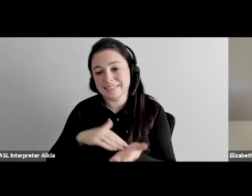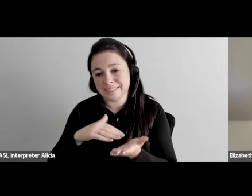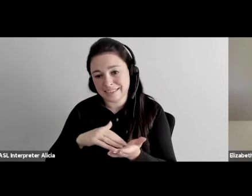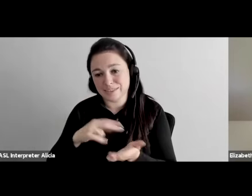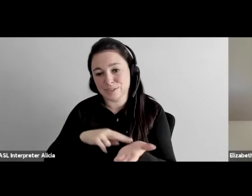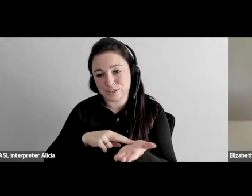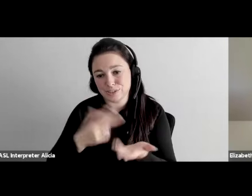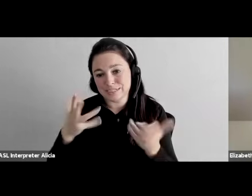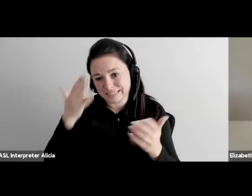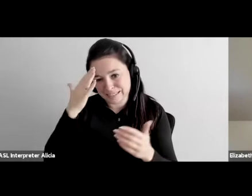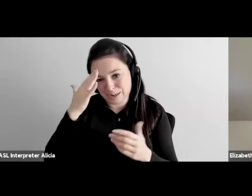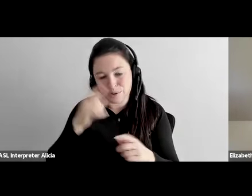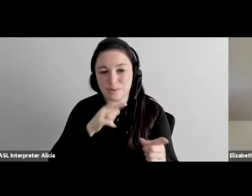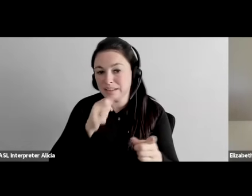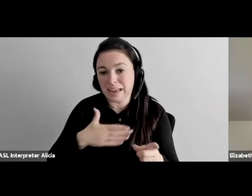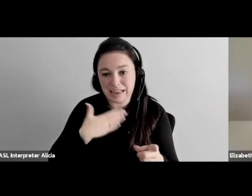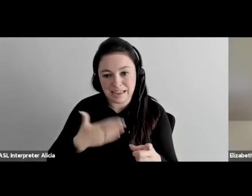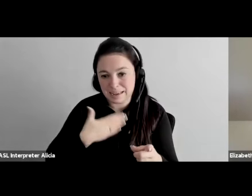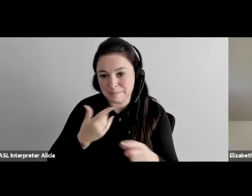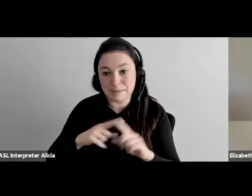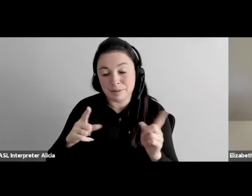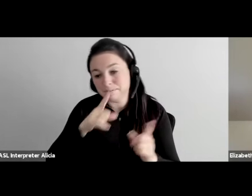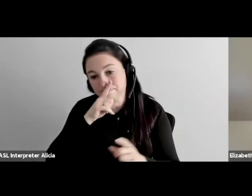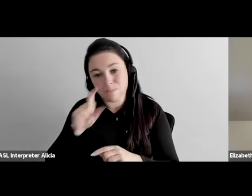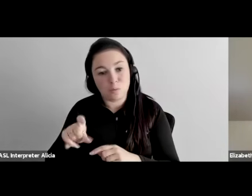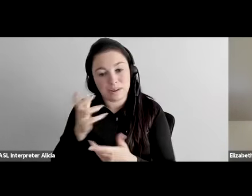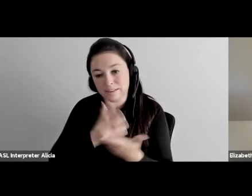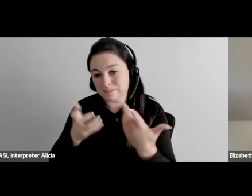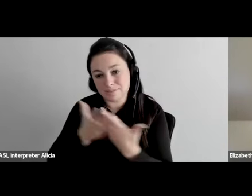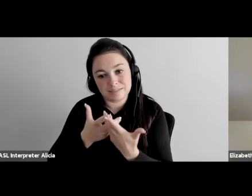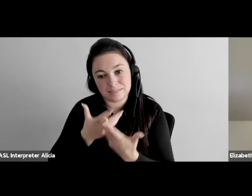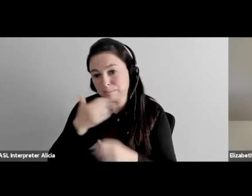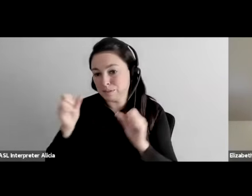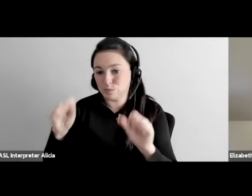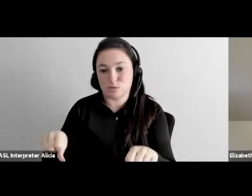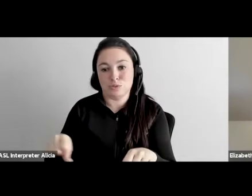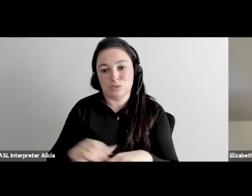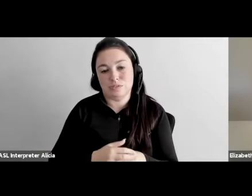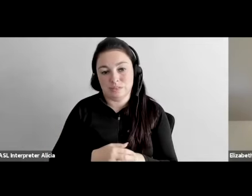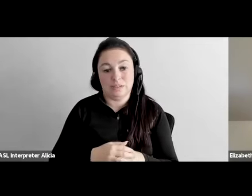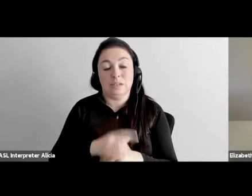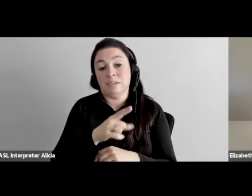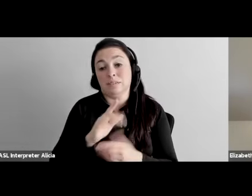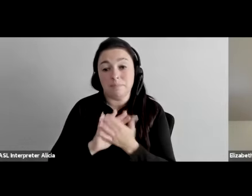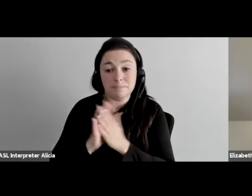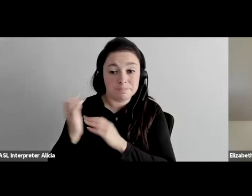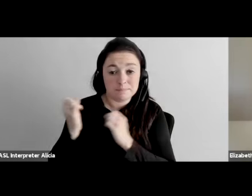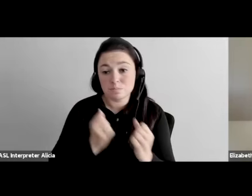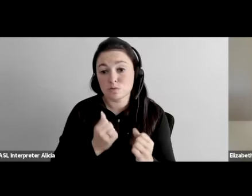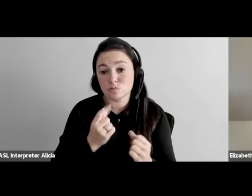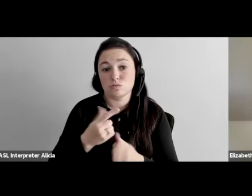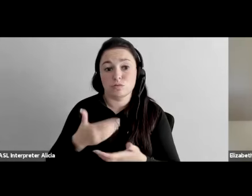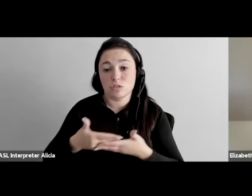They were not happy, but we made it work. As he got stronger, it made nursing easier for both of us, and we were finally